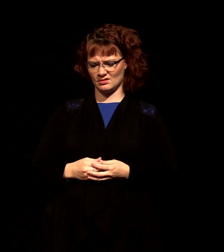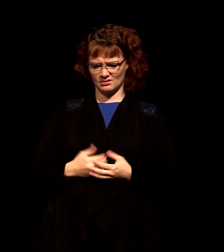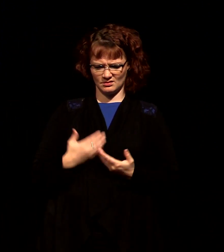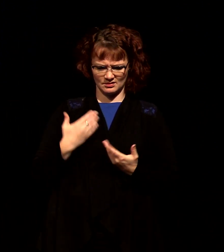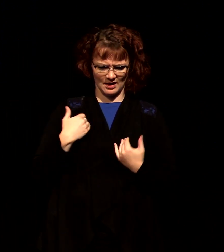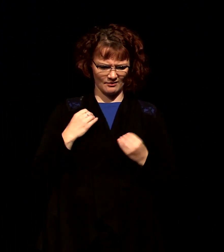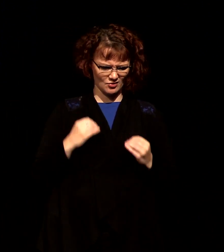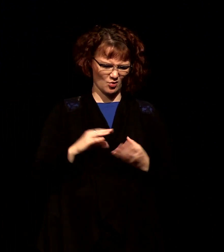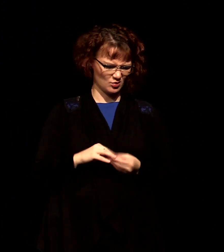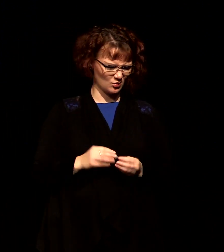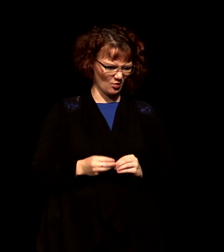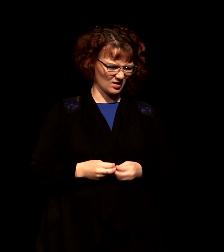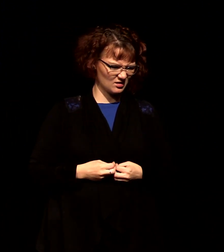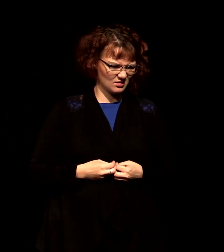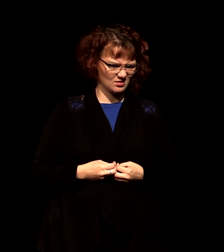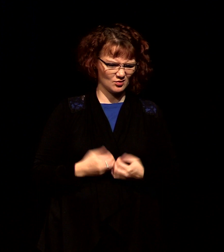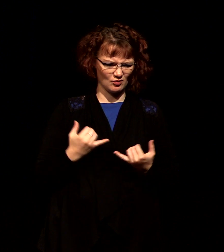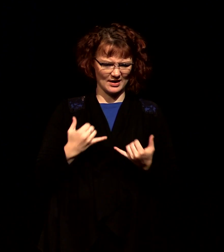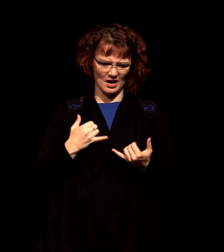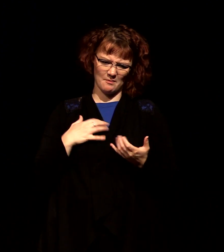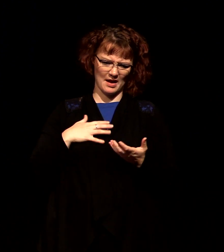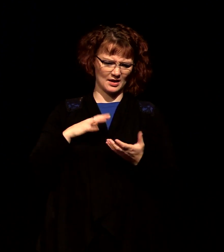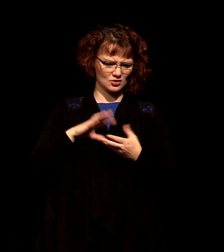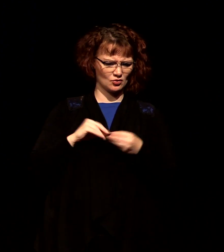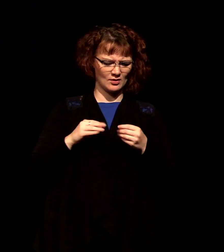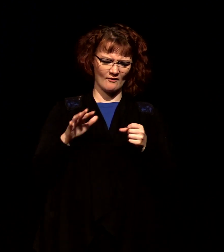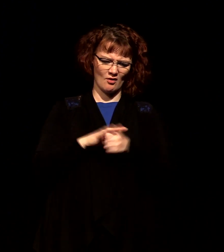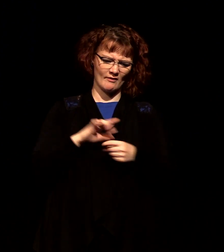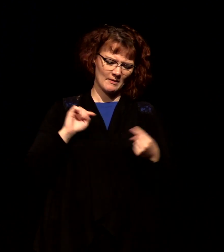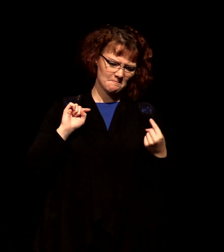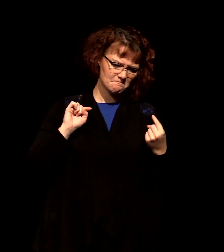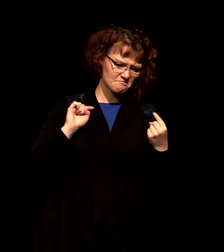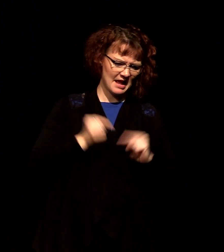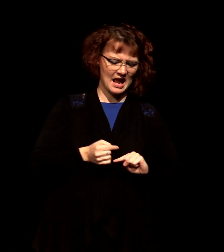to say about that, as well. Psalm 96 launches with the